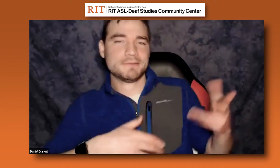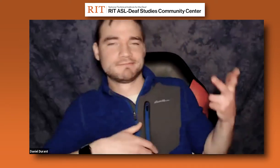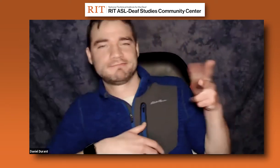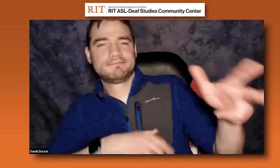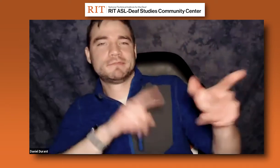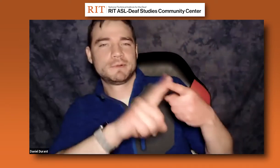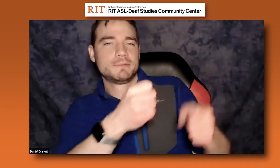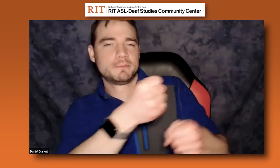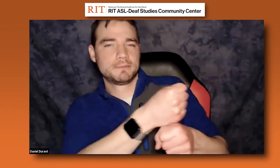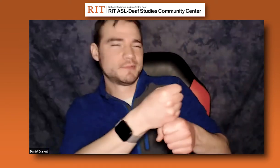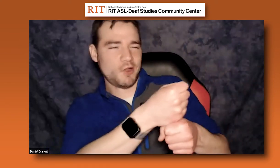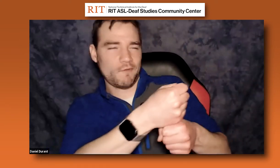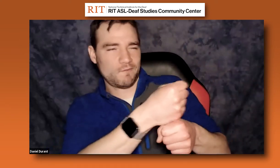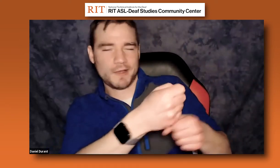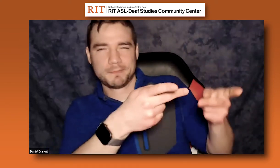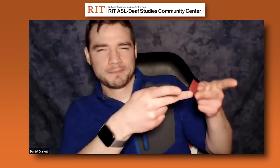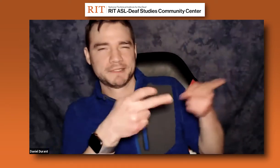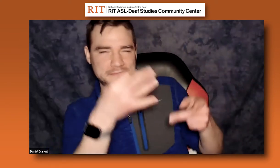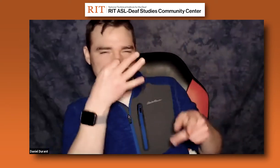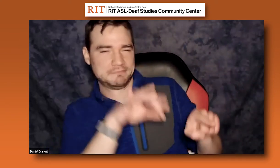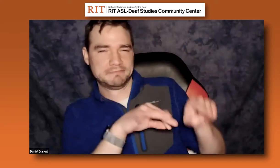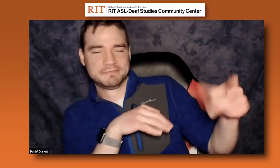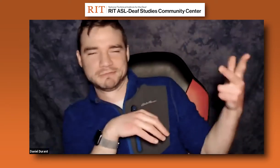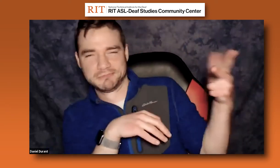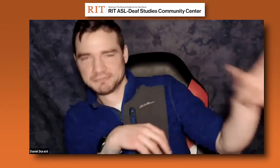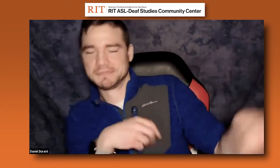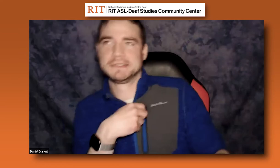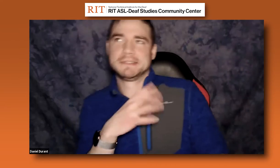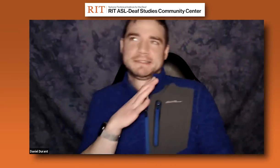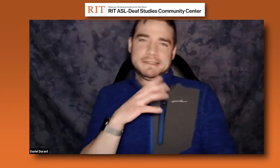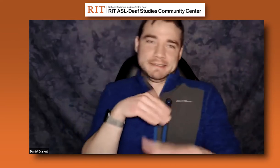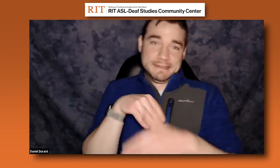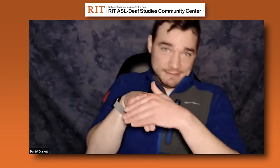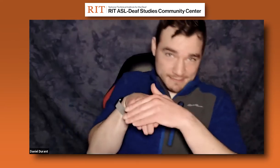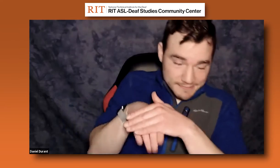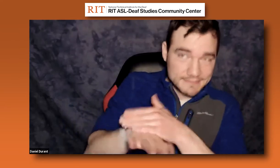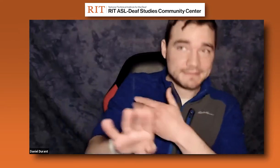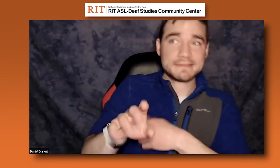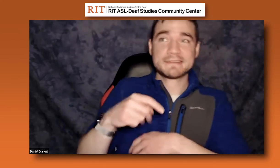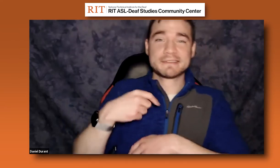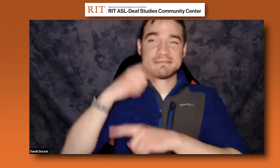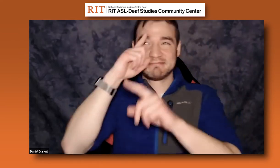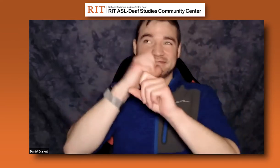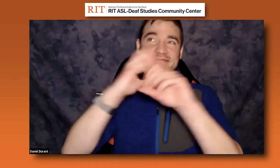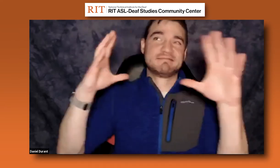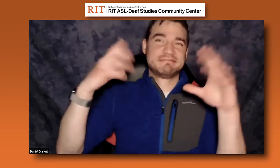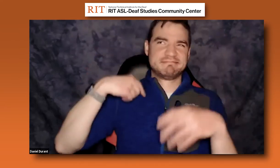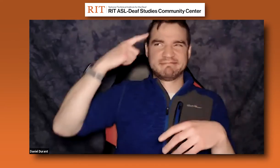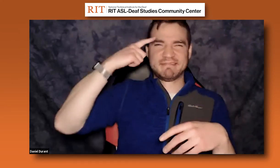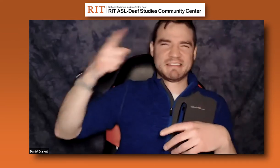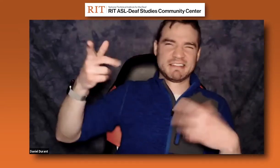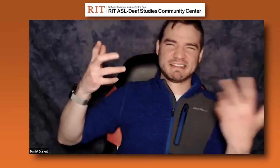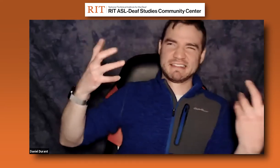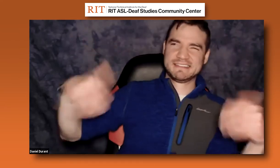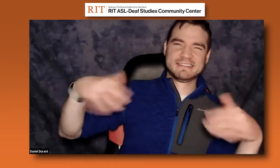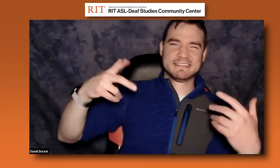They went off to a coffee shop not very far from the theater, and in I went.